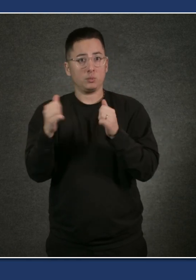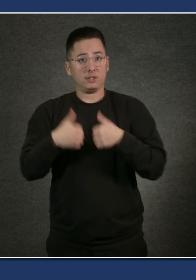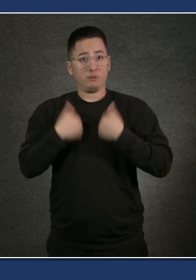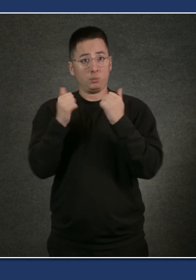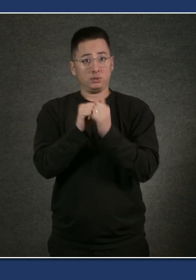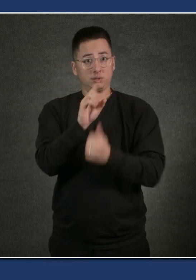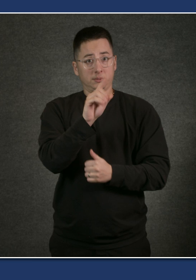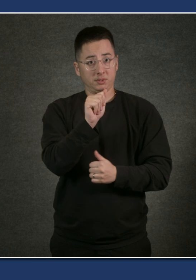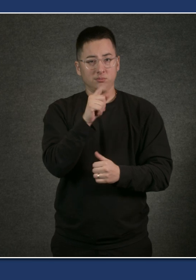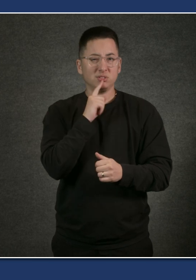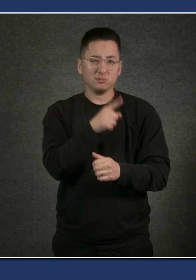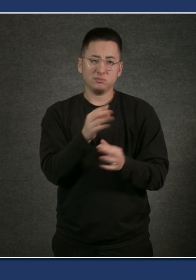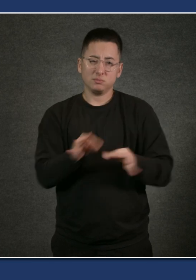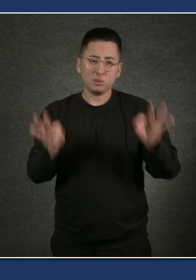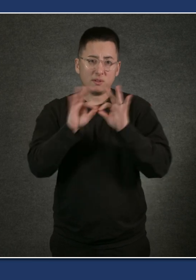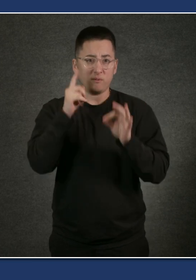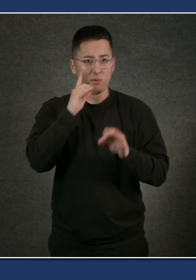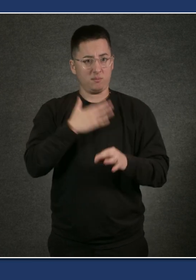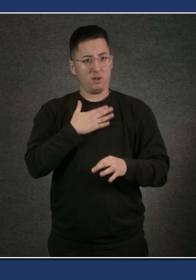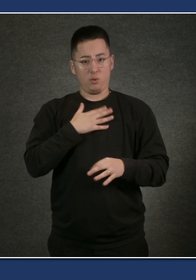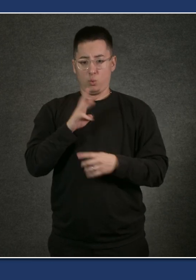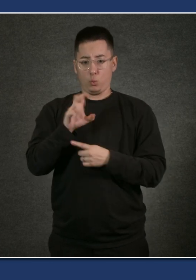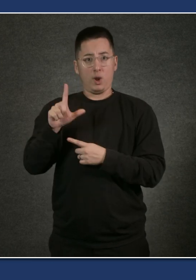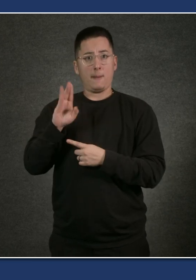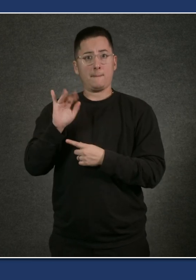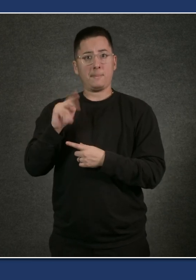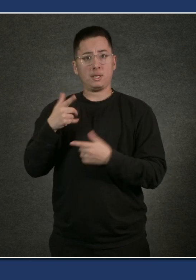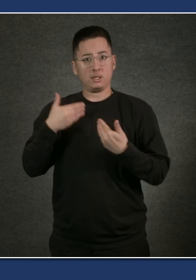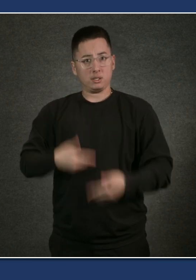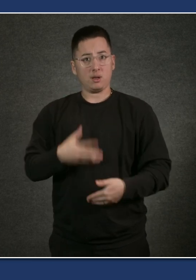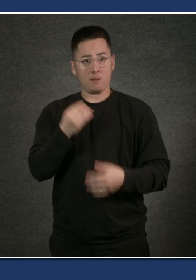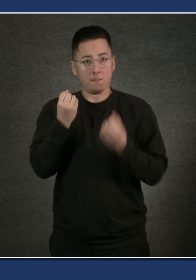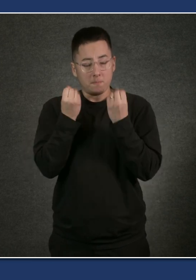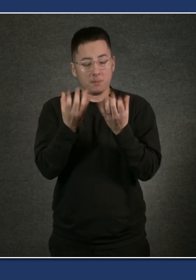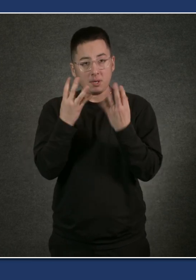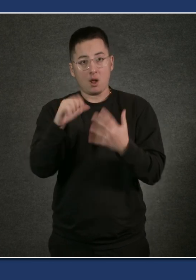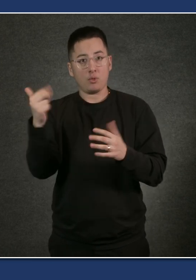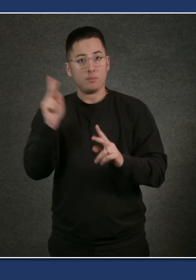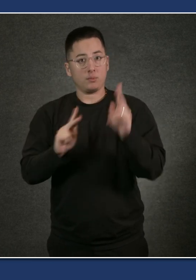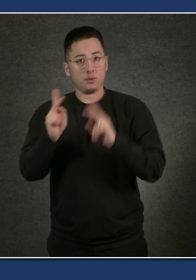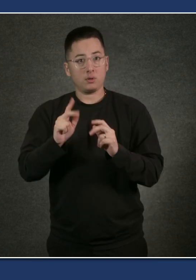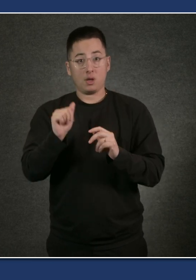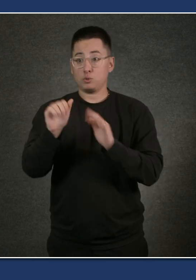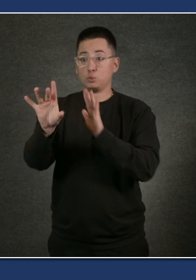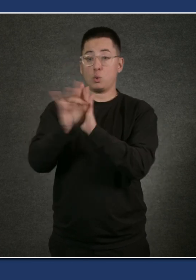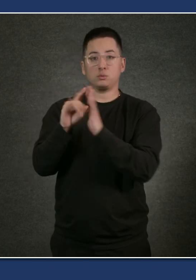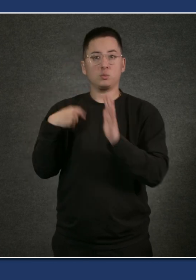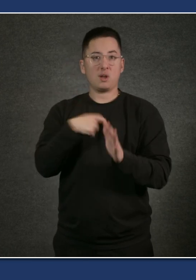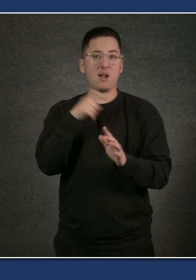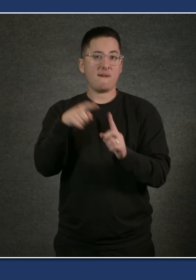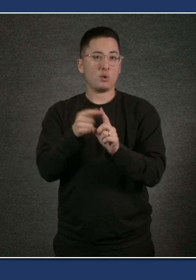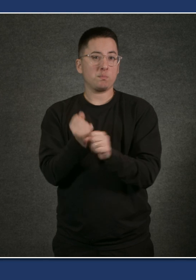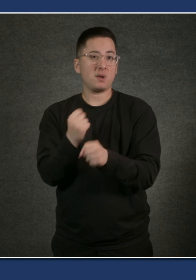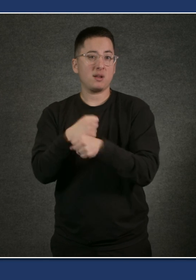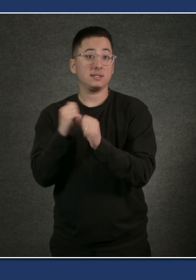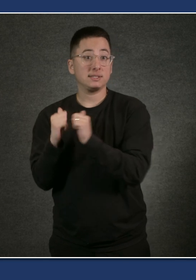This is critical for my well-being and many, many others. This is a choice that we must make together.